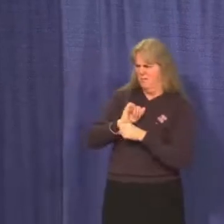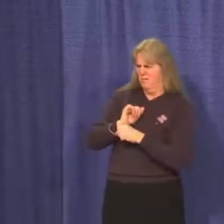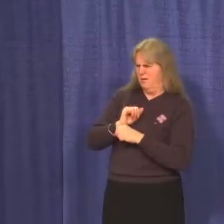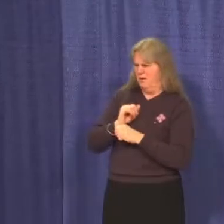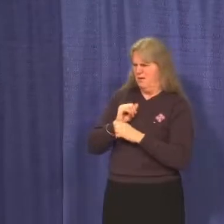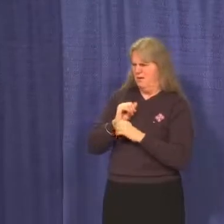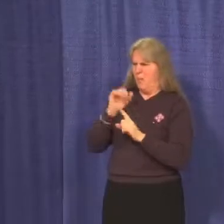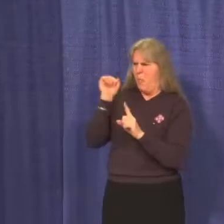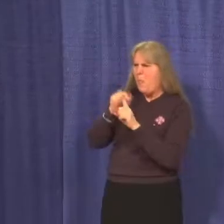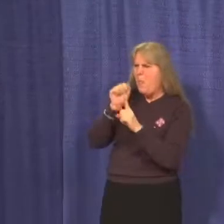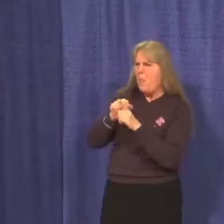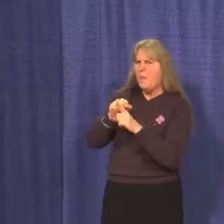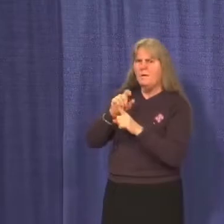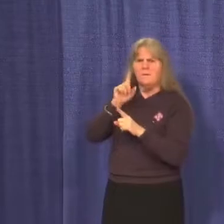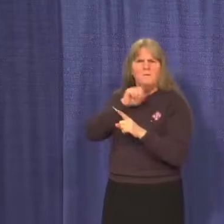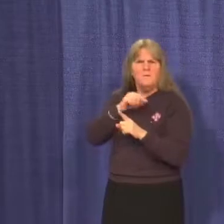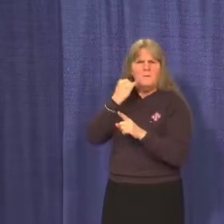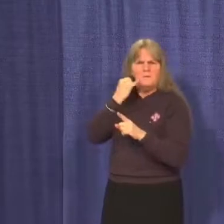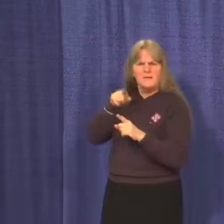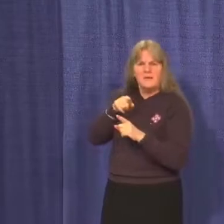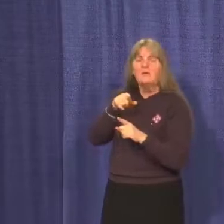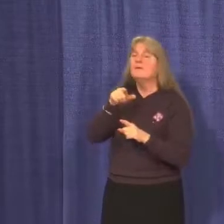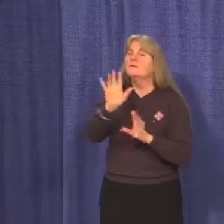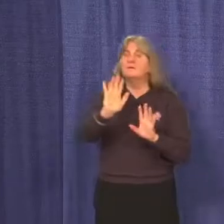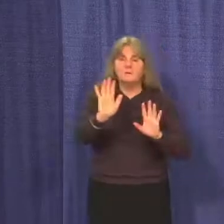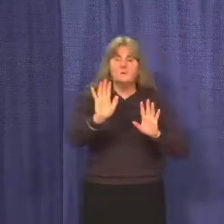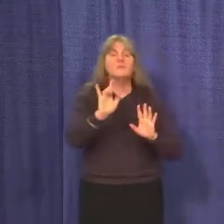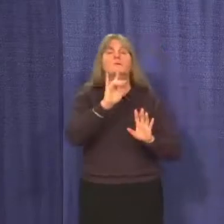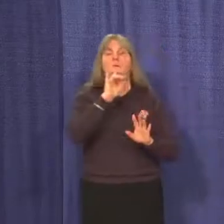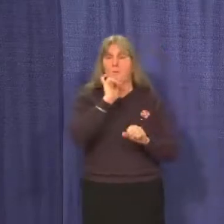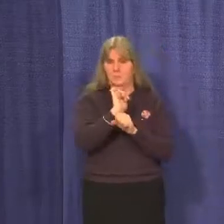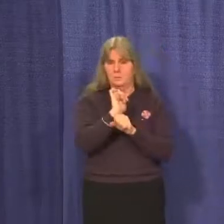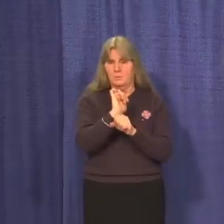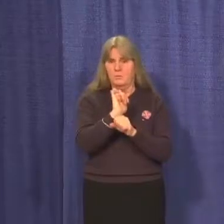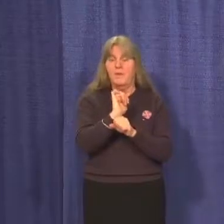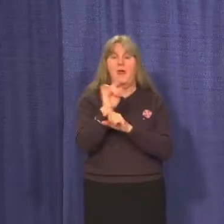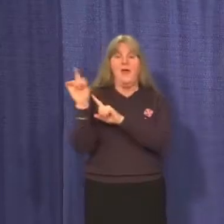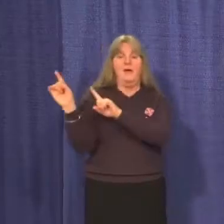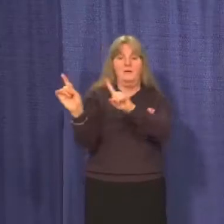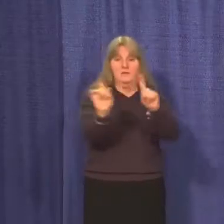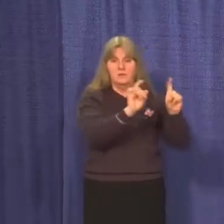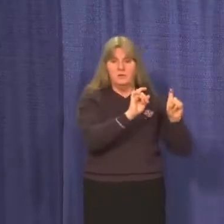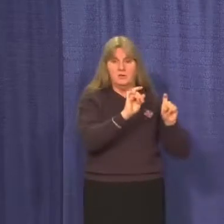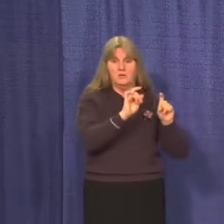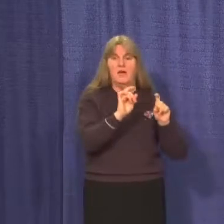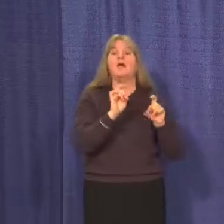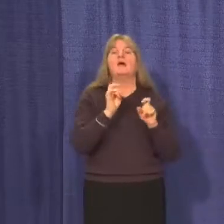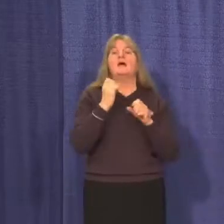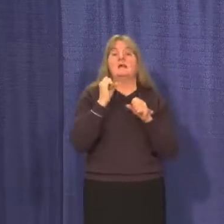Is this something legit, is this a scam? Yes, this is in fact a legitimate survey lent --